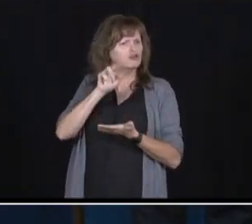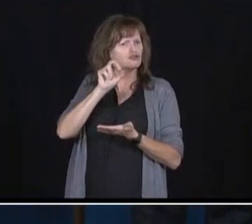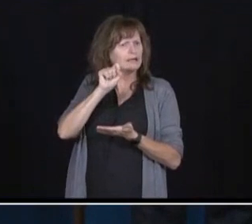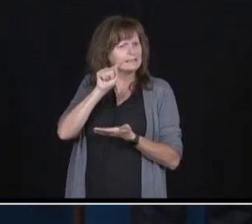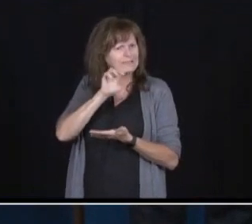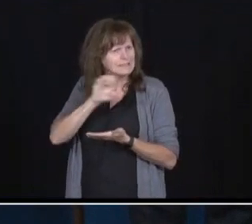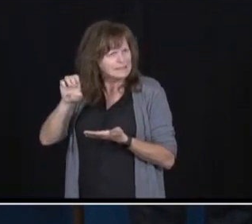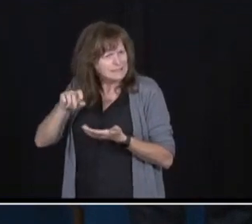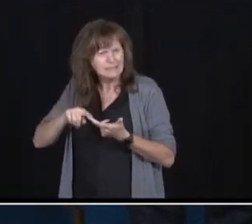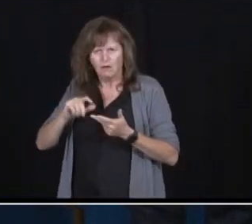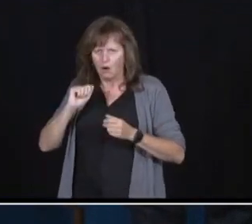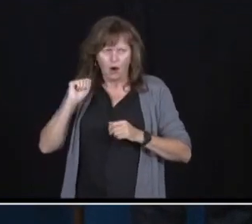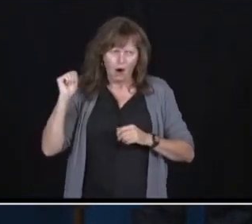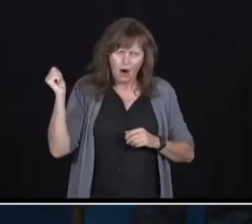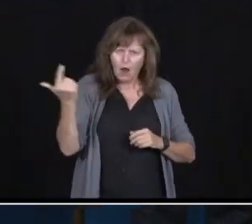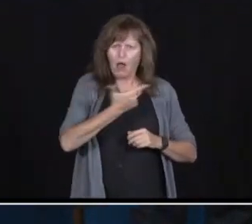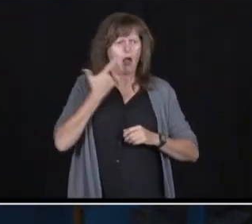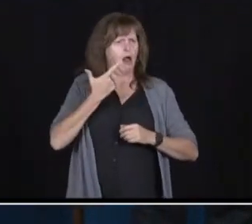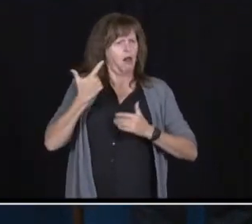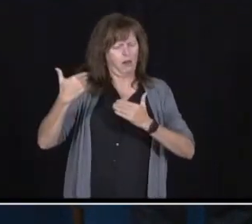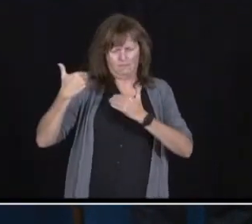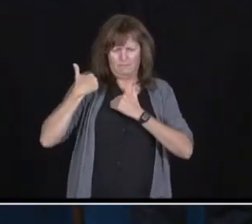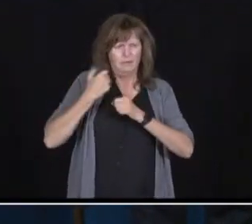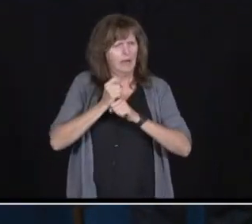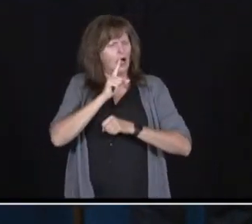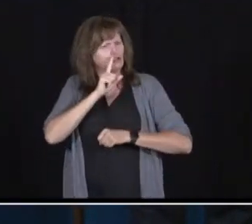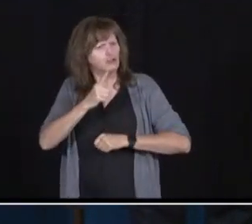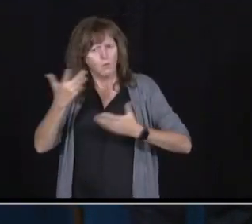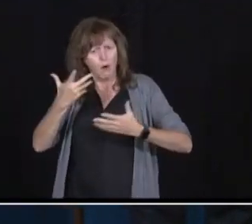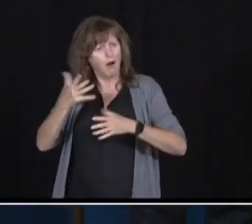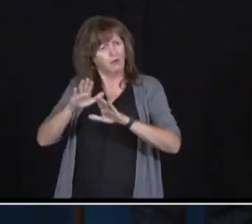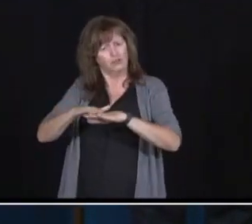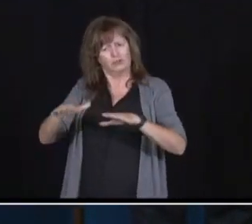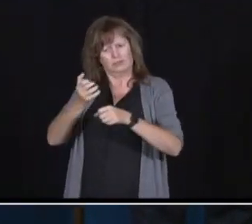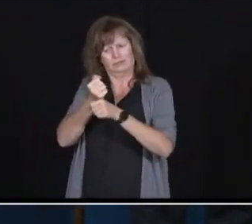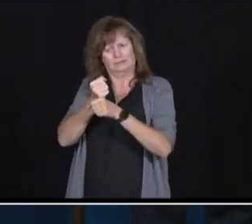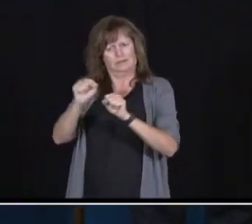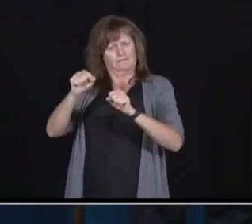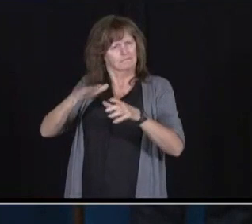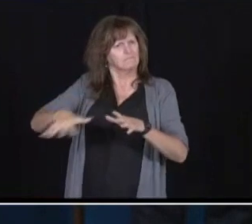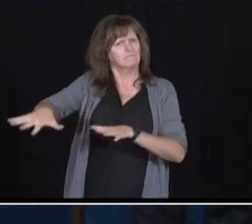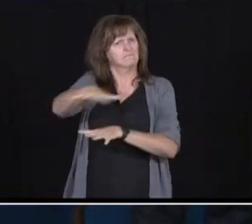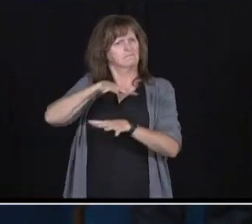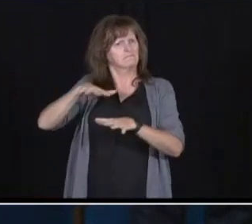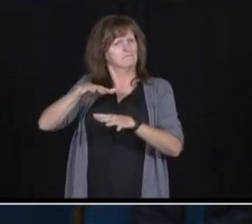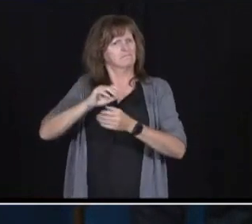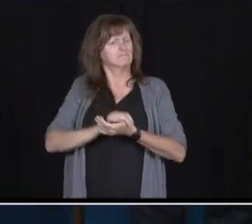We all have a responsibility when it comes to keeping our kids safe in schools. Our medical experts and education officials